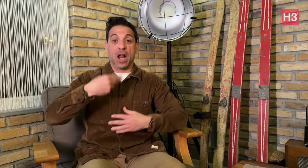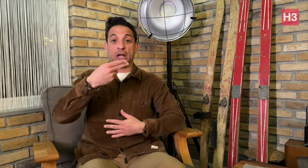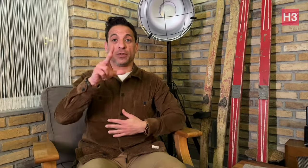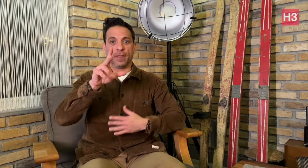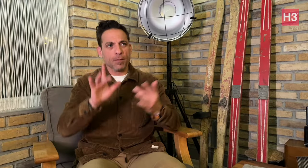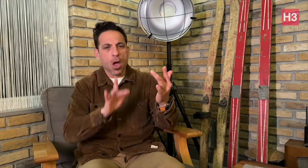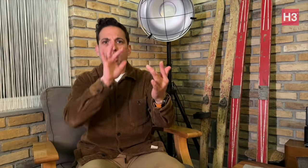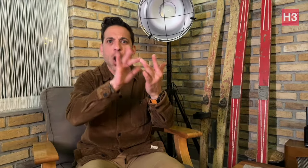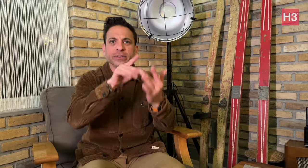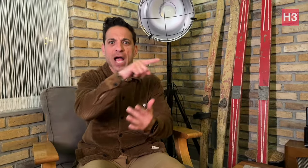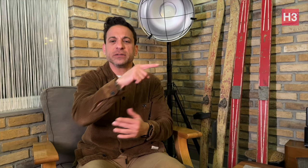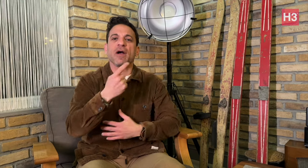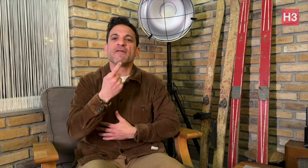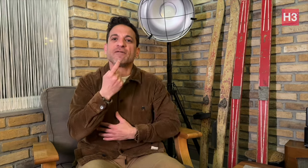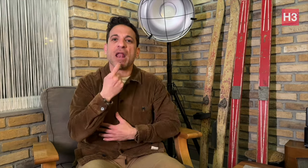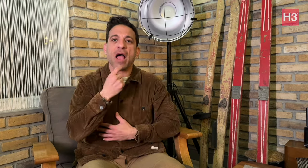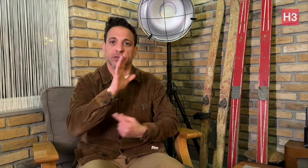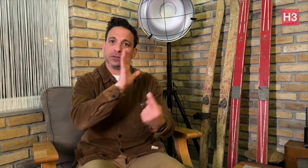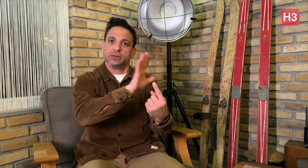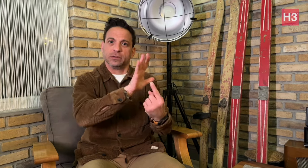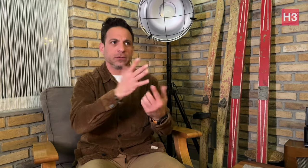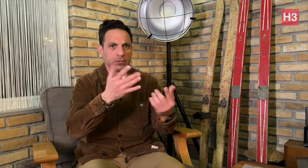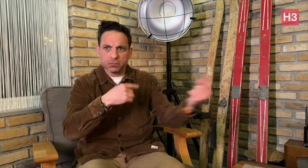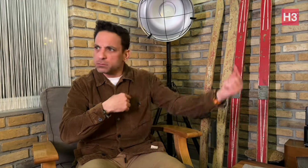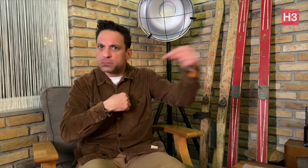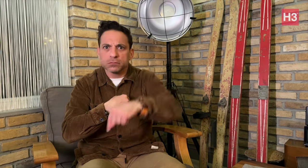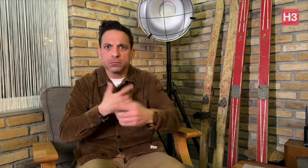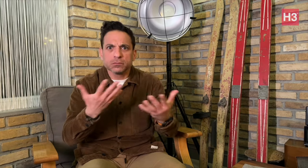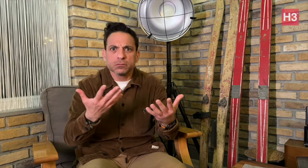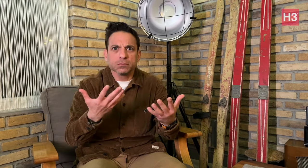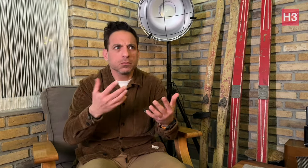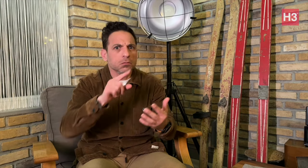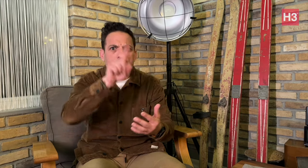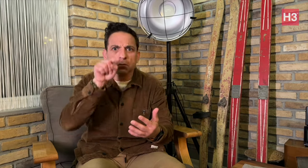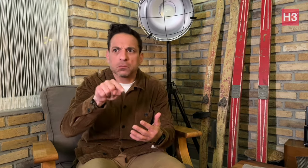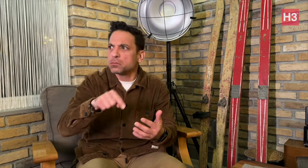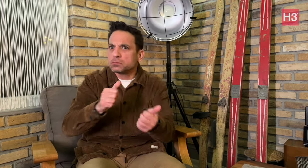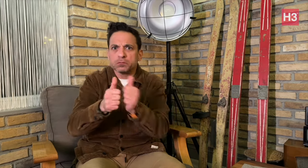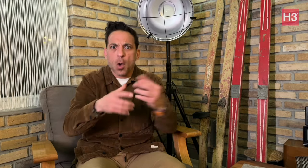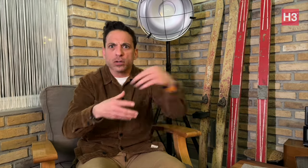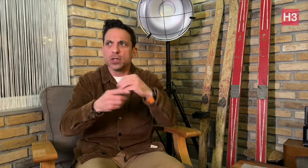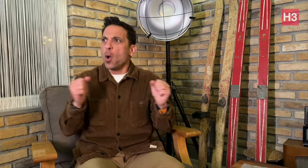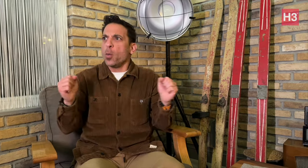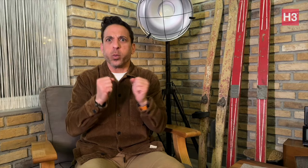H3 World TV reached out to the Finnish Deaf Sports Federation for an update. Finland is known for having